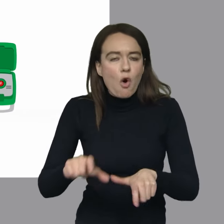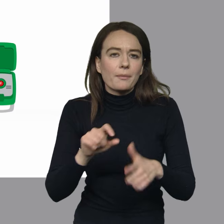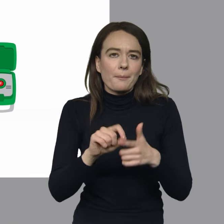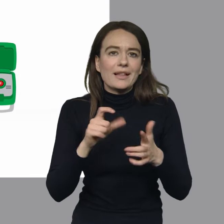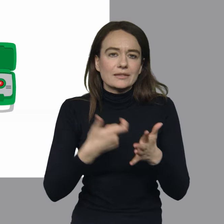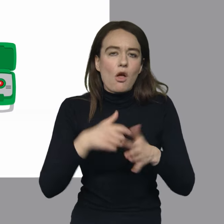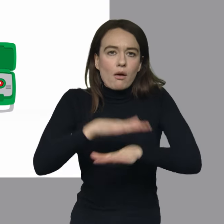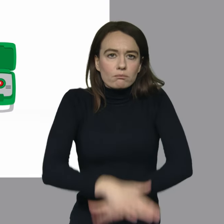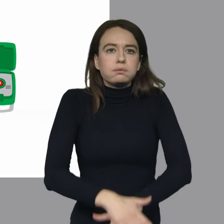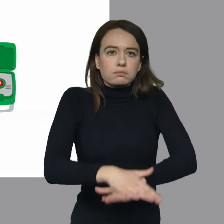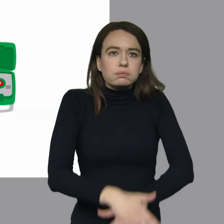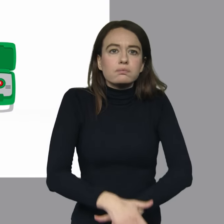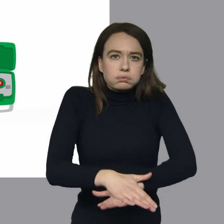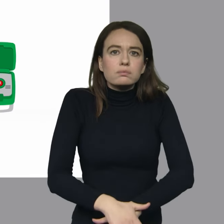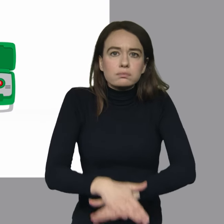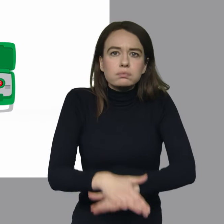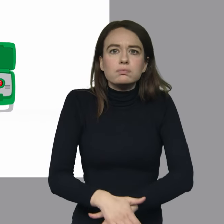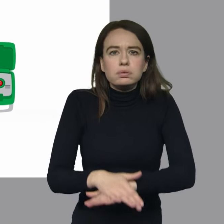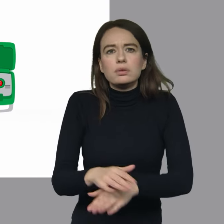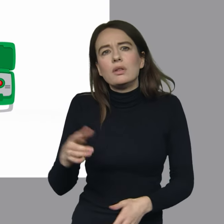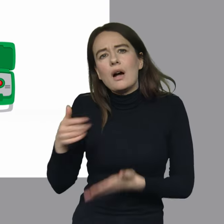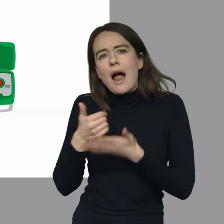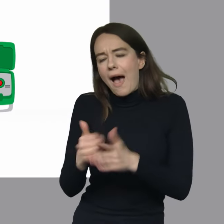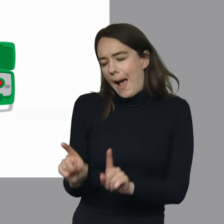Wherever possible the helper should maintain a distance of two metres.